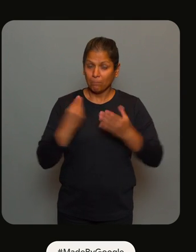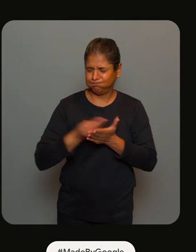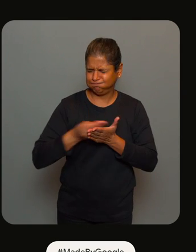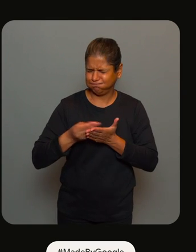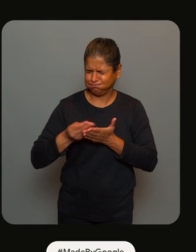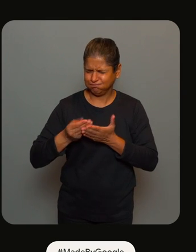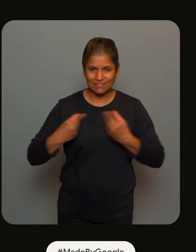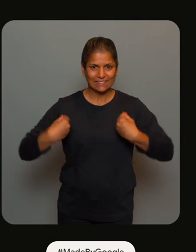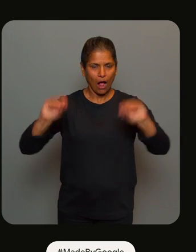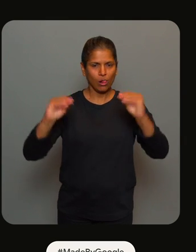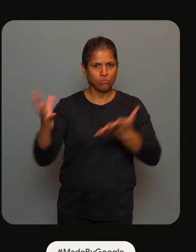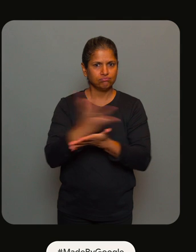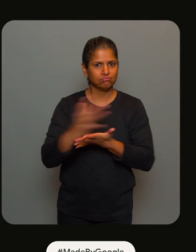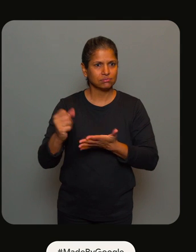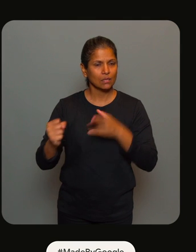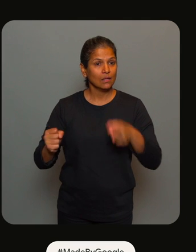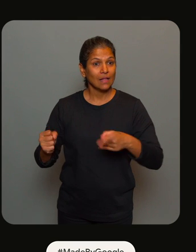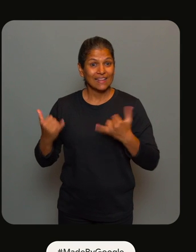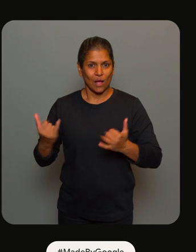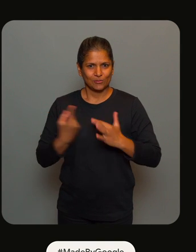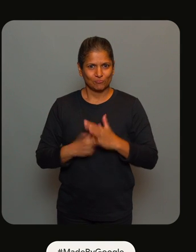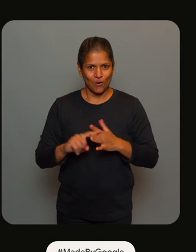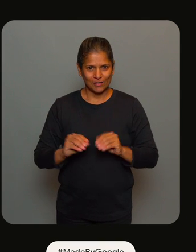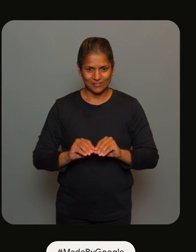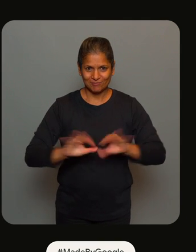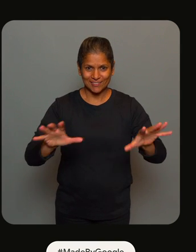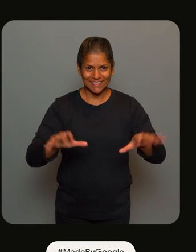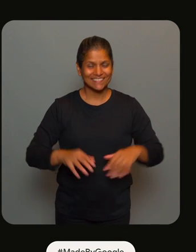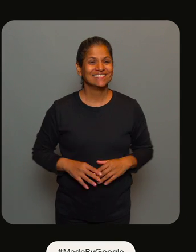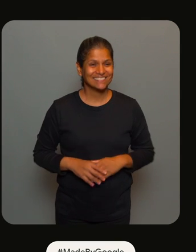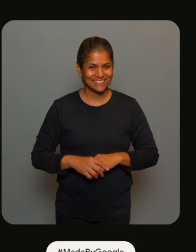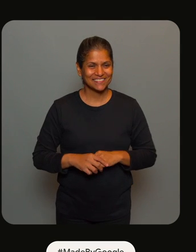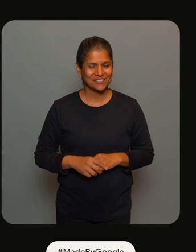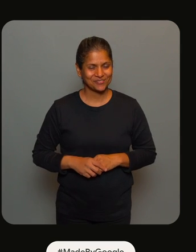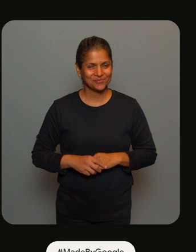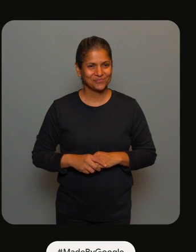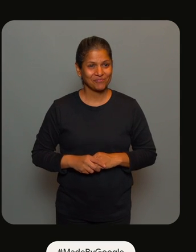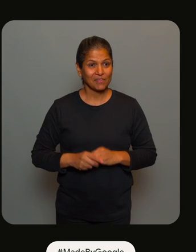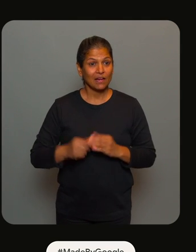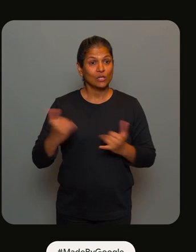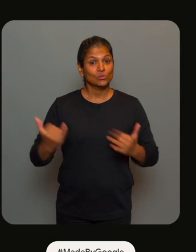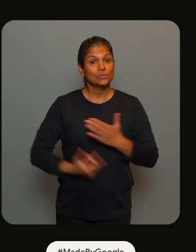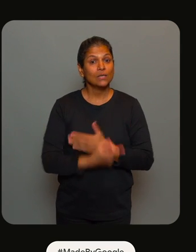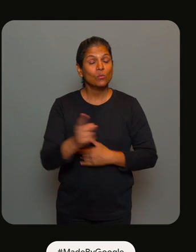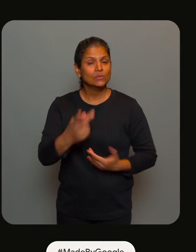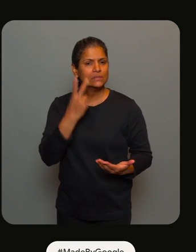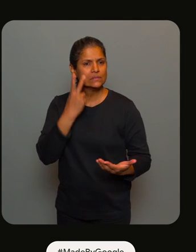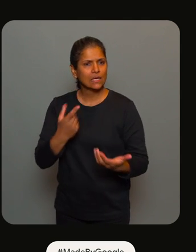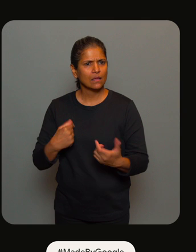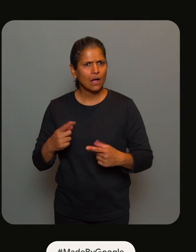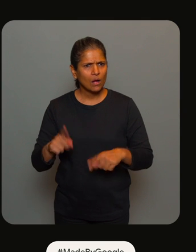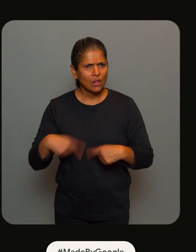And we're just getting started. Now, today, you'll see what we've been building up to for a while.